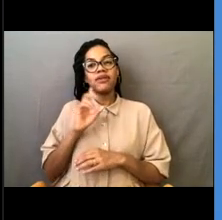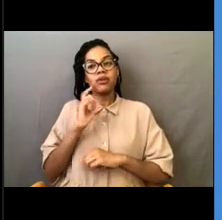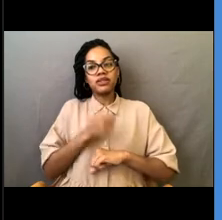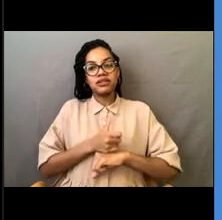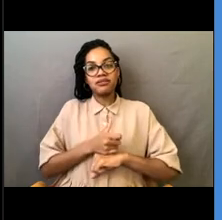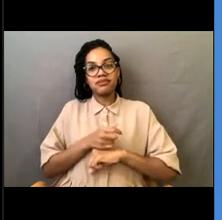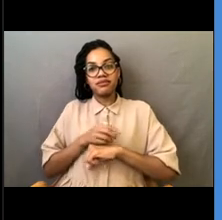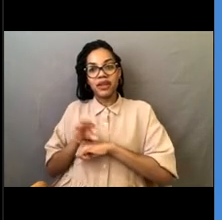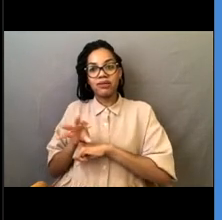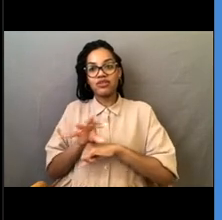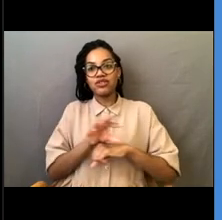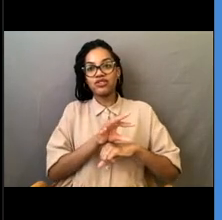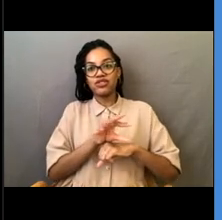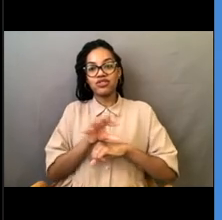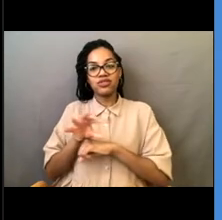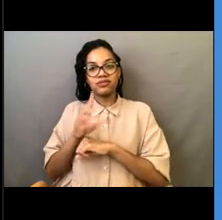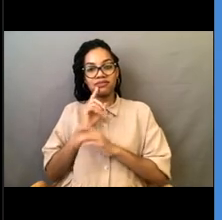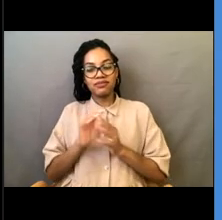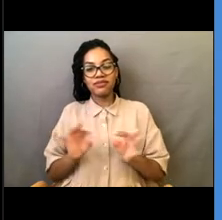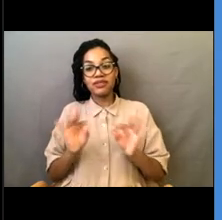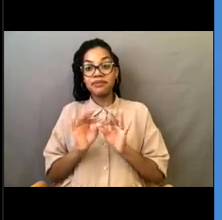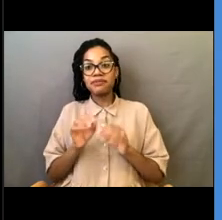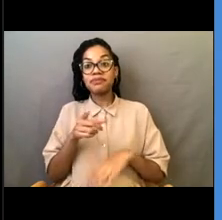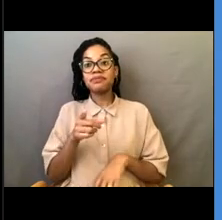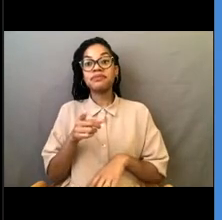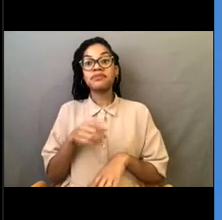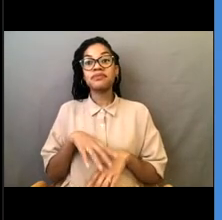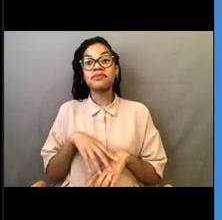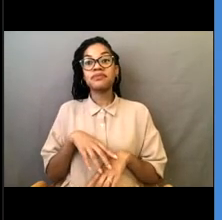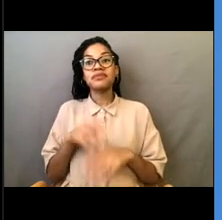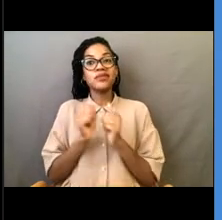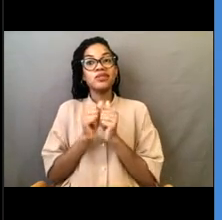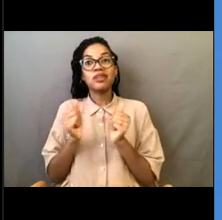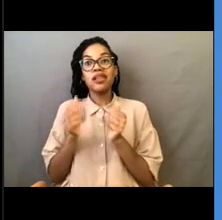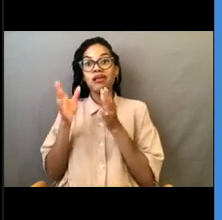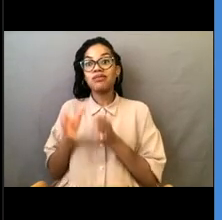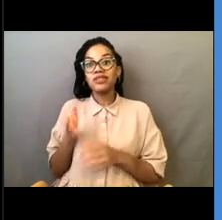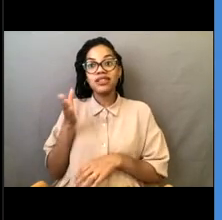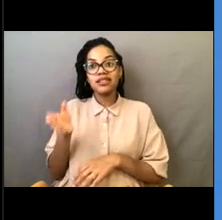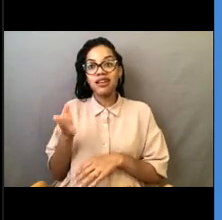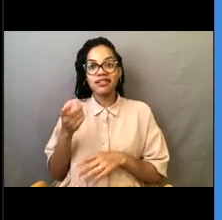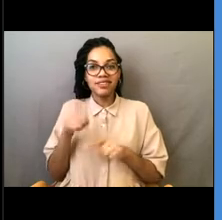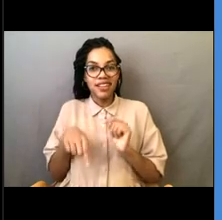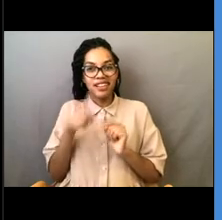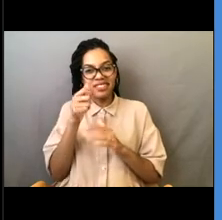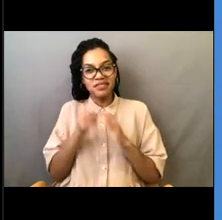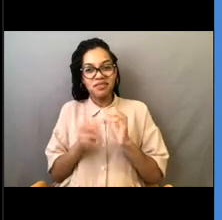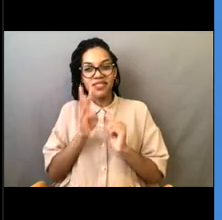Because by looking at this, and especially without having a human be there, the lake trout are acting more like themselves, right?